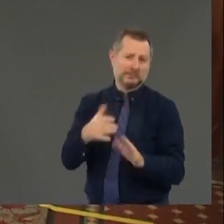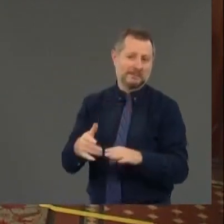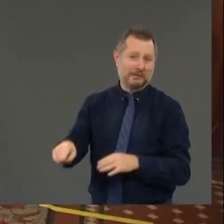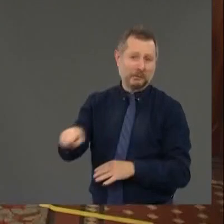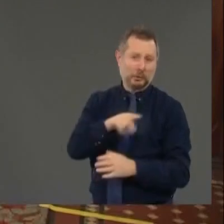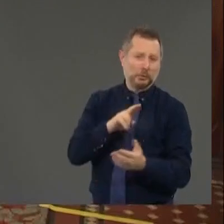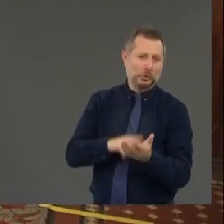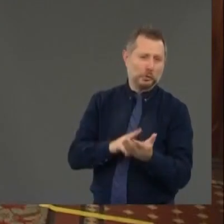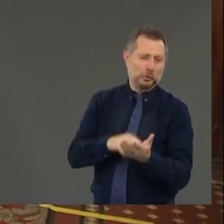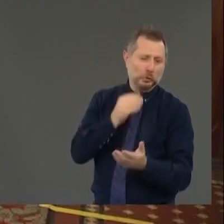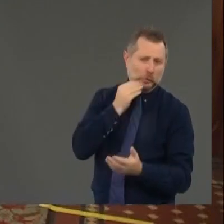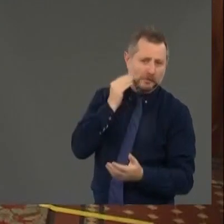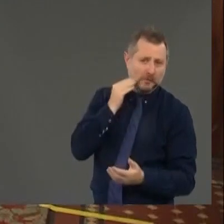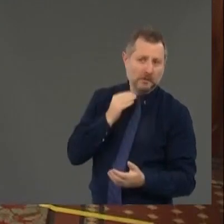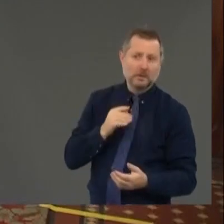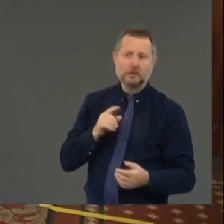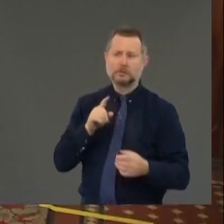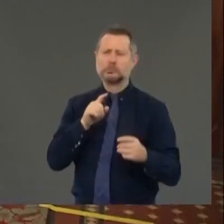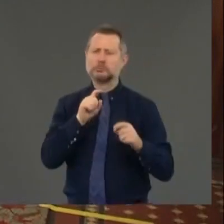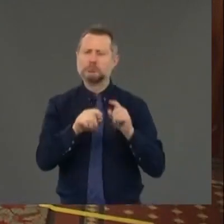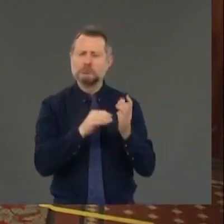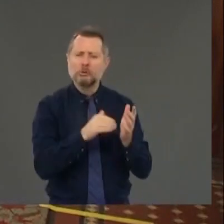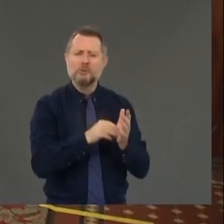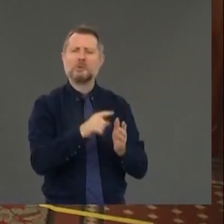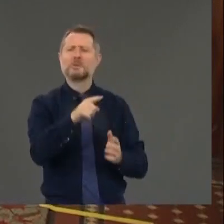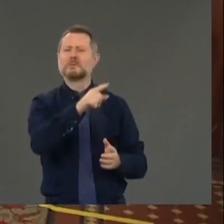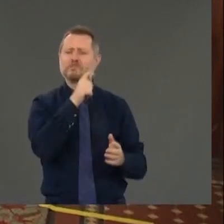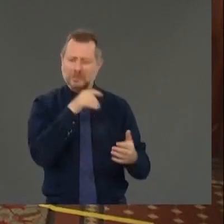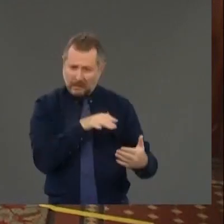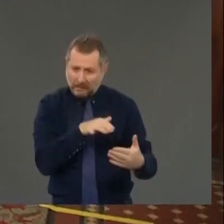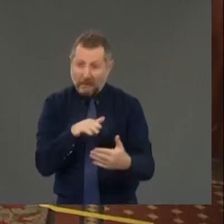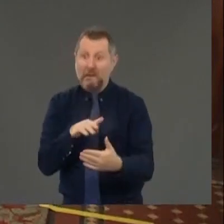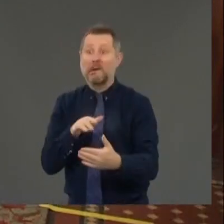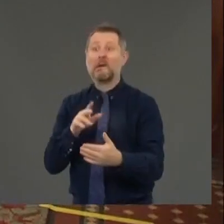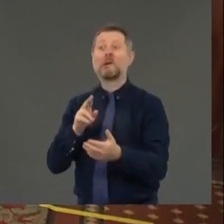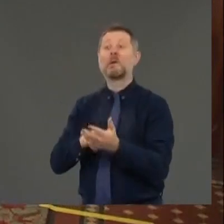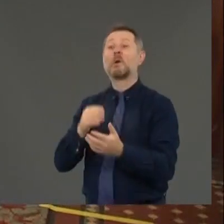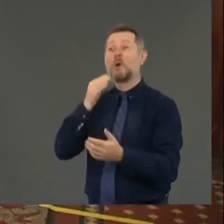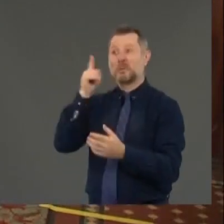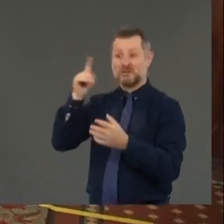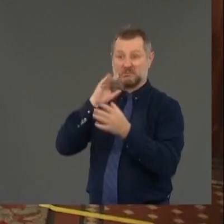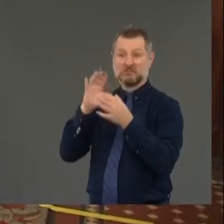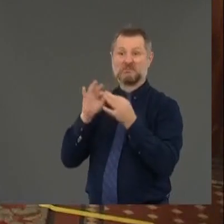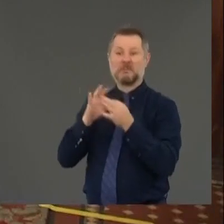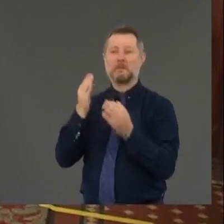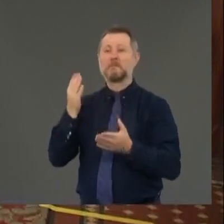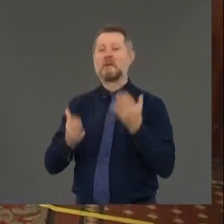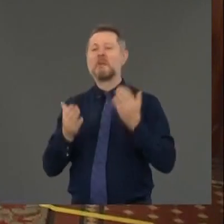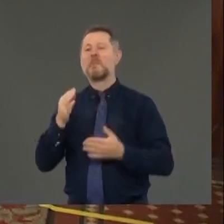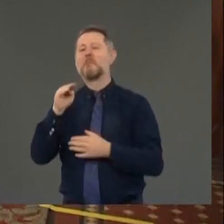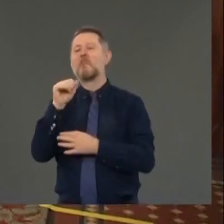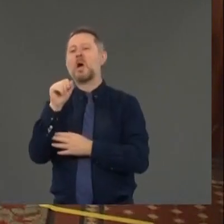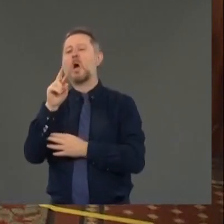CONFIRMED AND PRESUMED DEATHS IN NURSING HOMES. TALKING TO MEDICAL EXPERTS